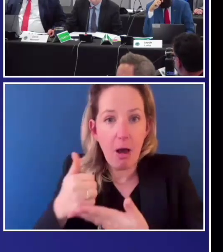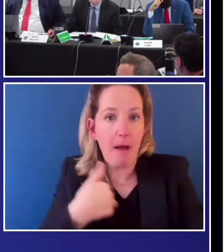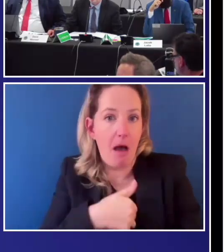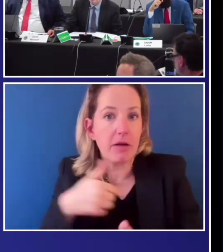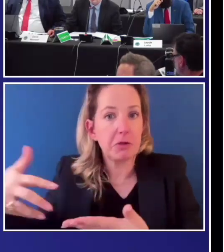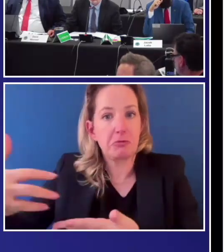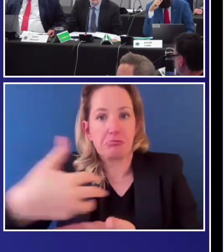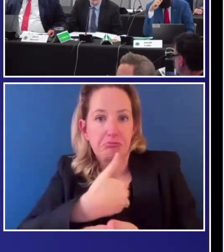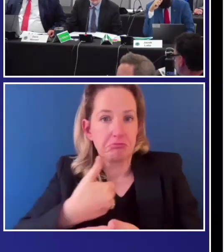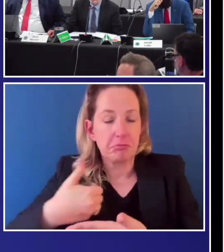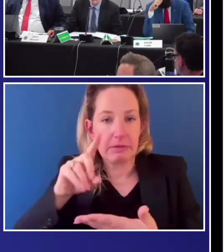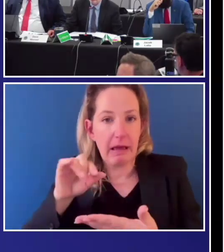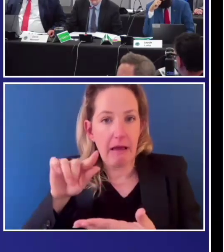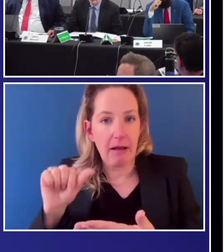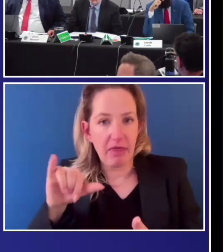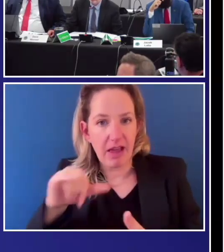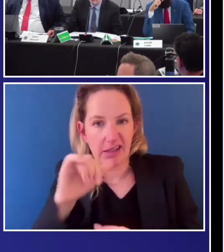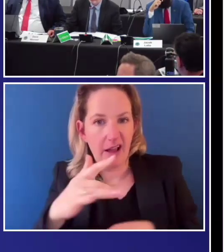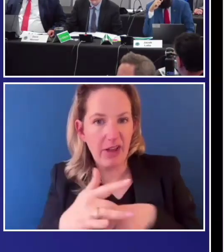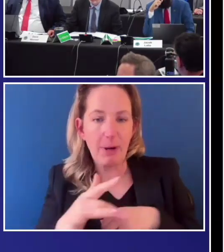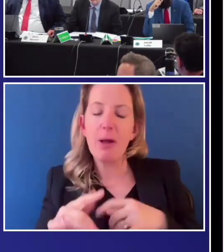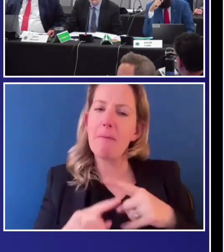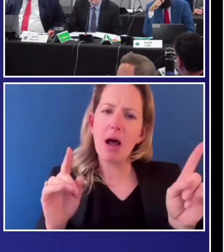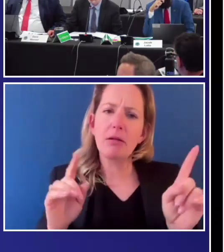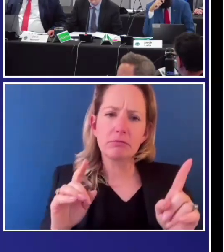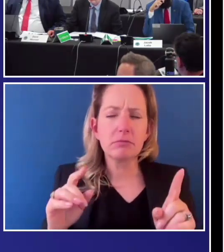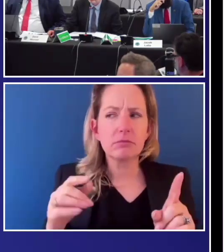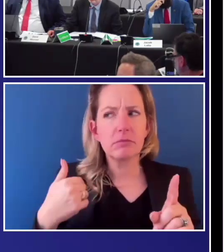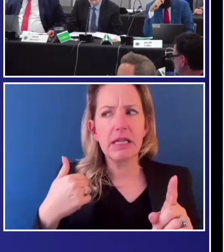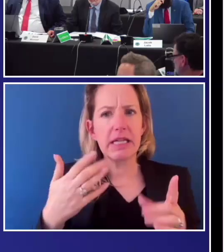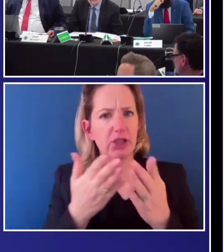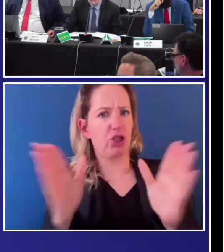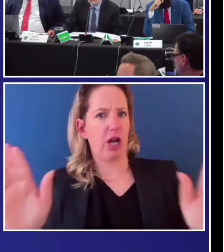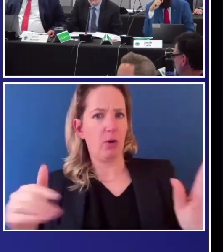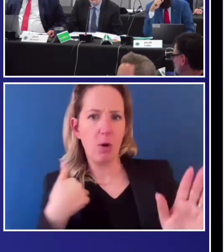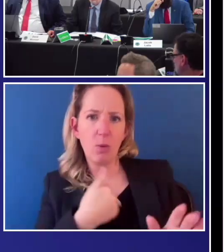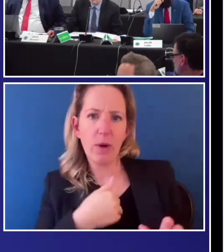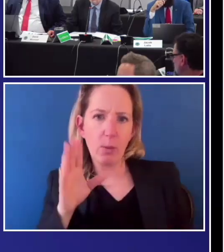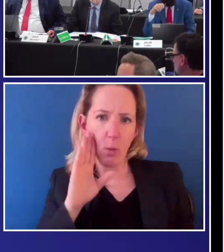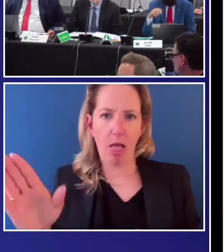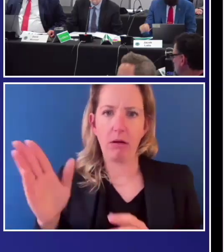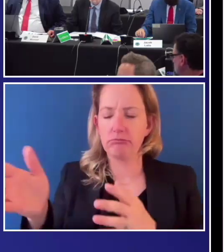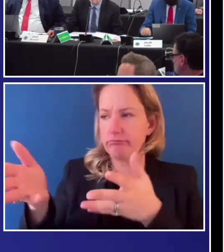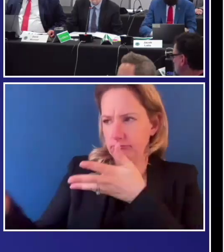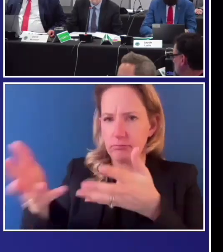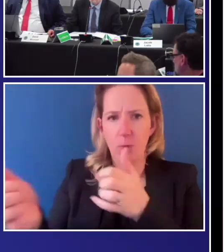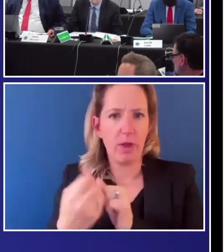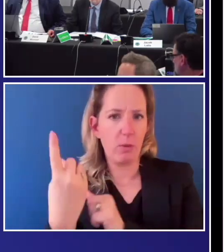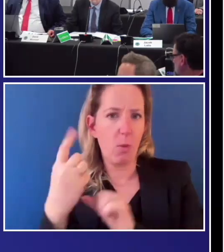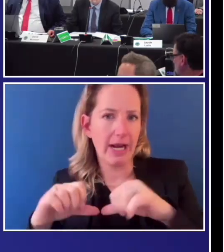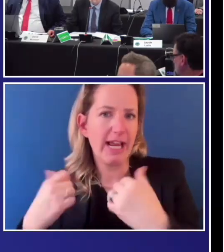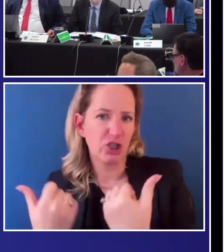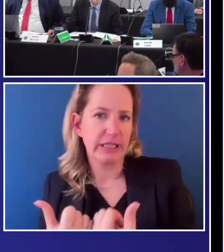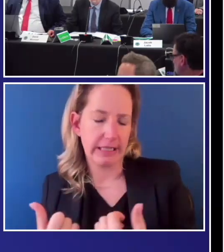the Department is going to engage primarily with one agency to be, to be upfront. The, the interagency